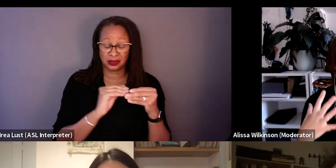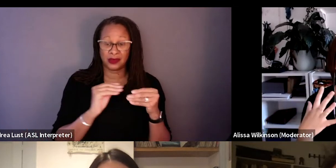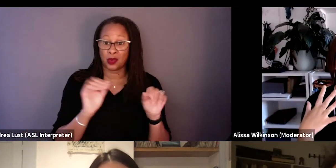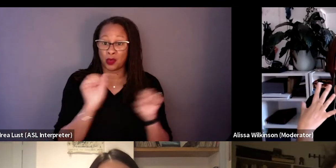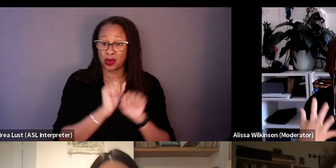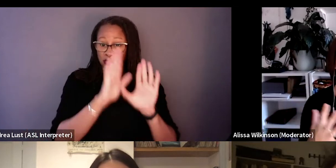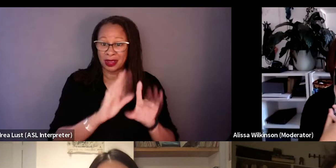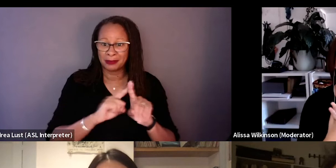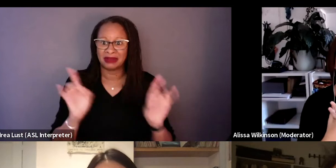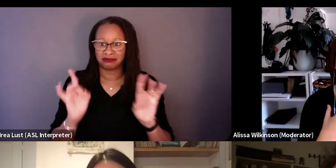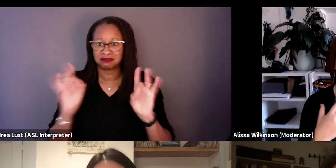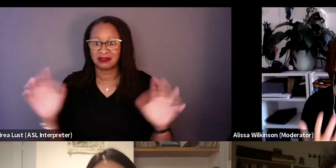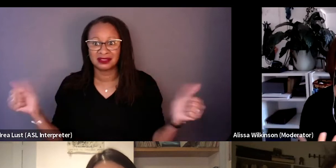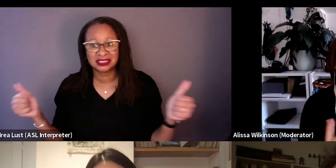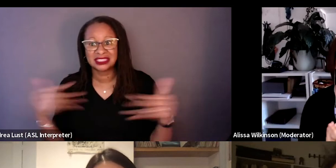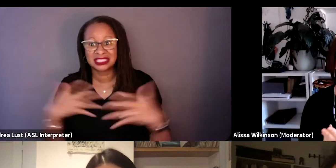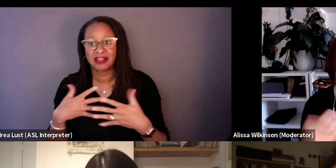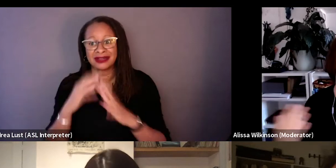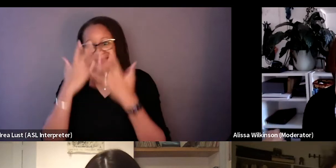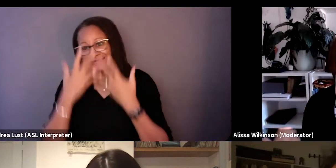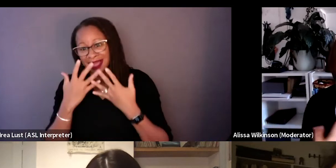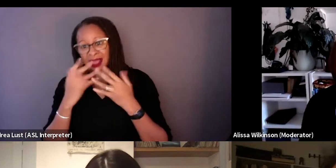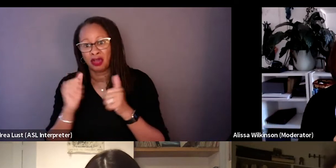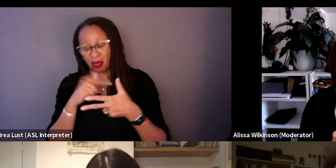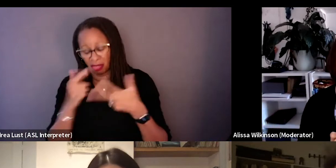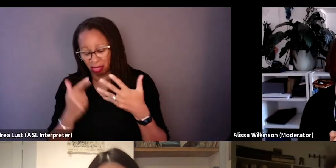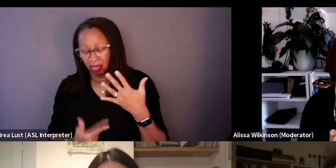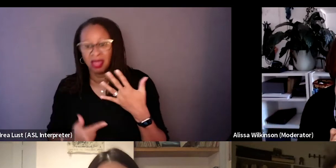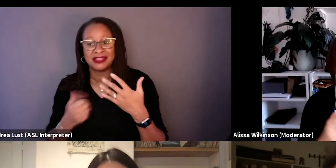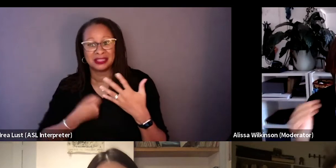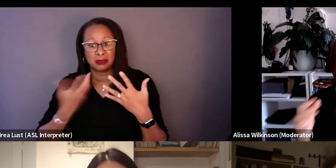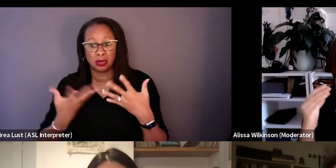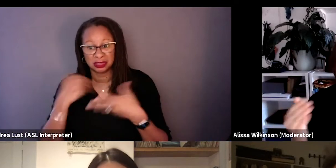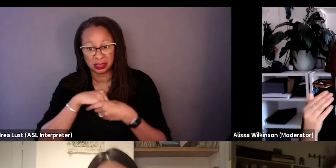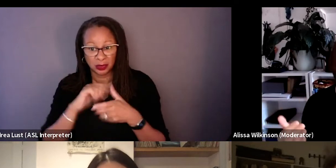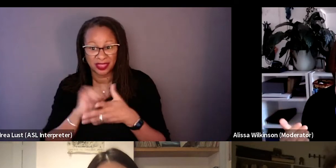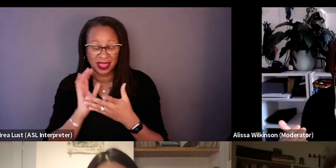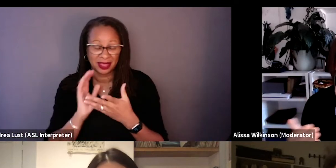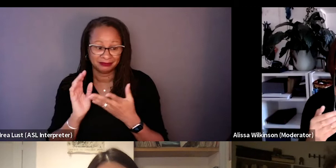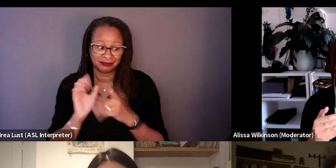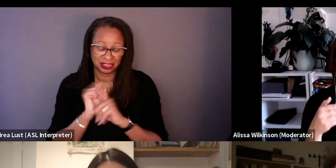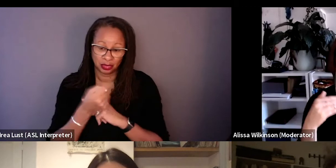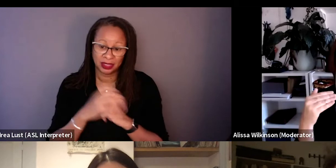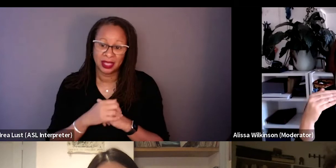and scary and sad and all of these things and those two things you have to hold in tandem, I would imagine.